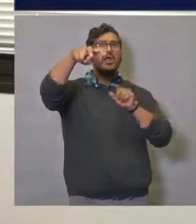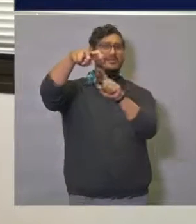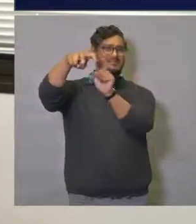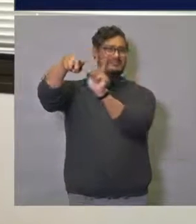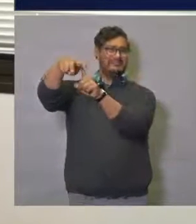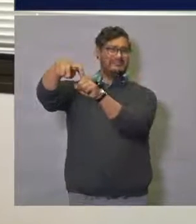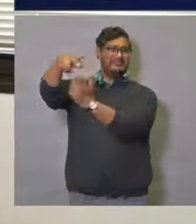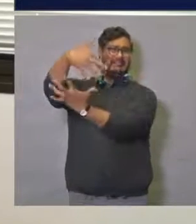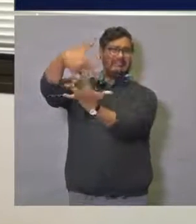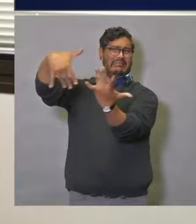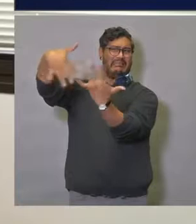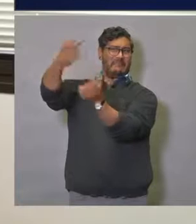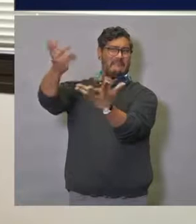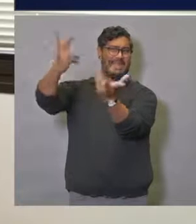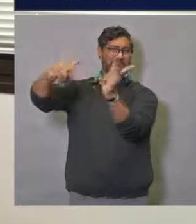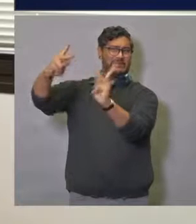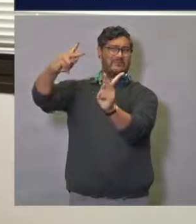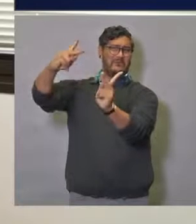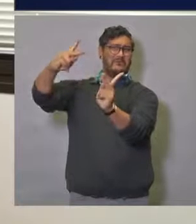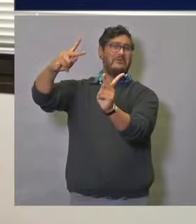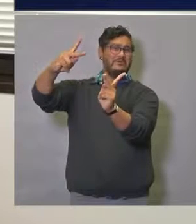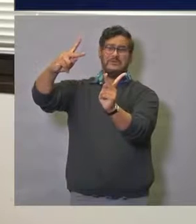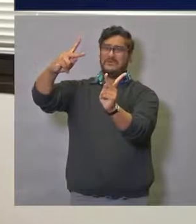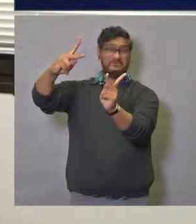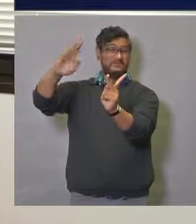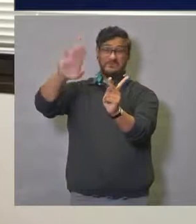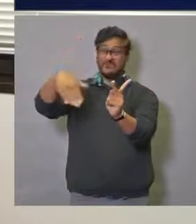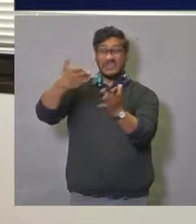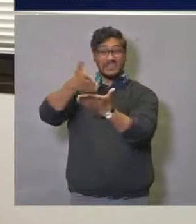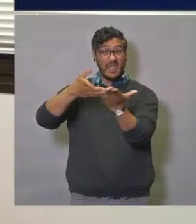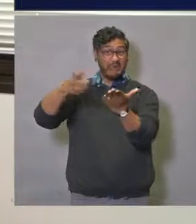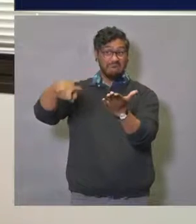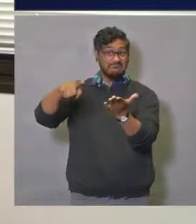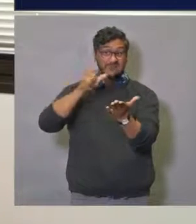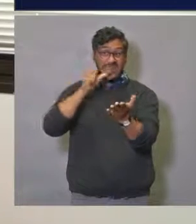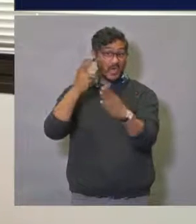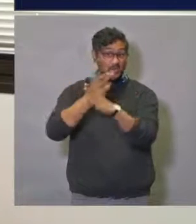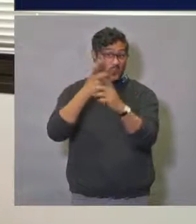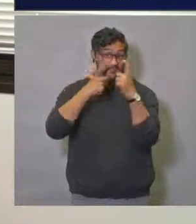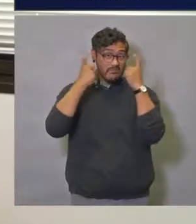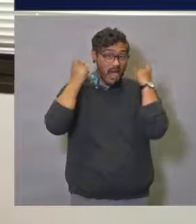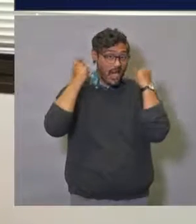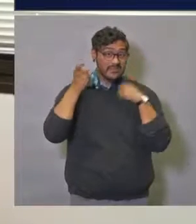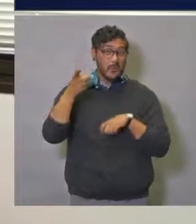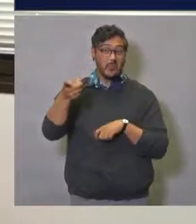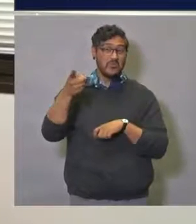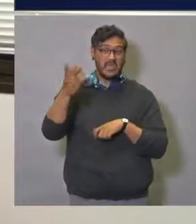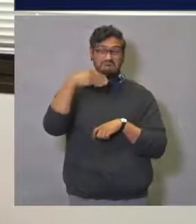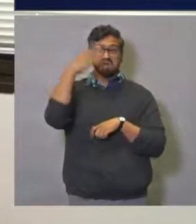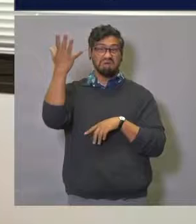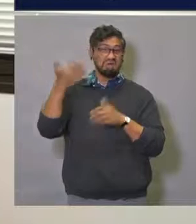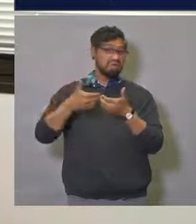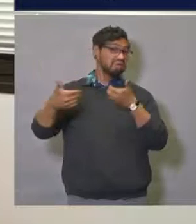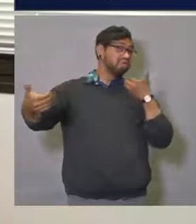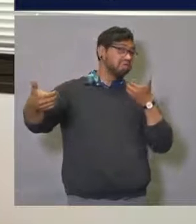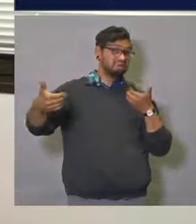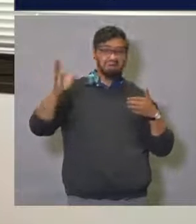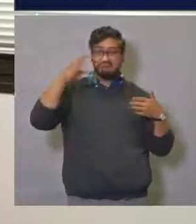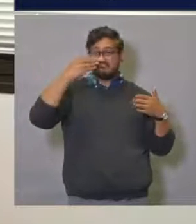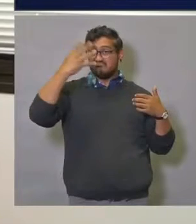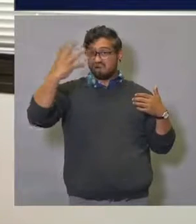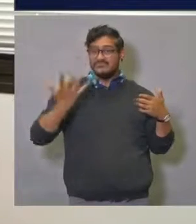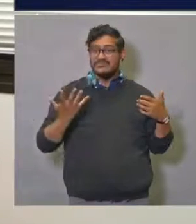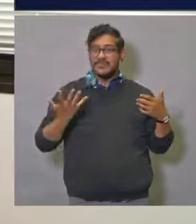VIRUS DE LOS VIAJEROS,